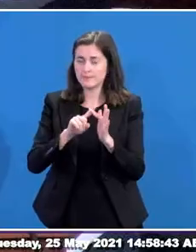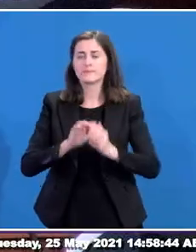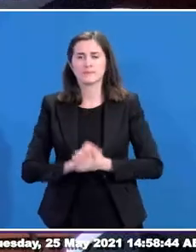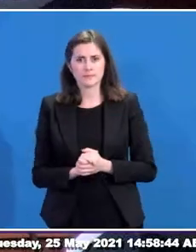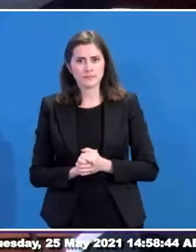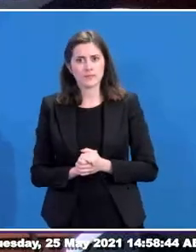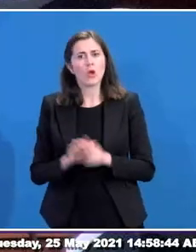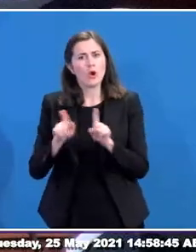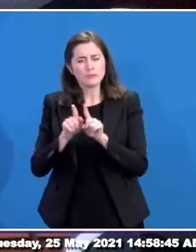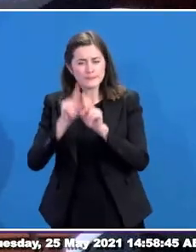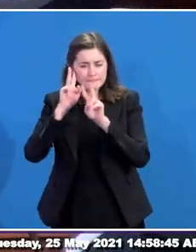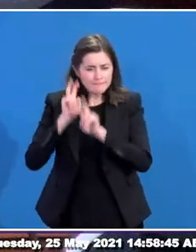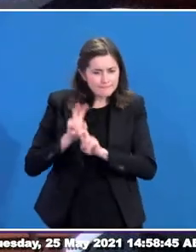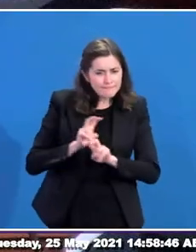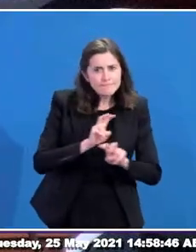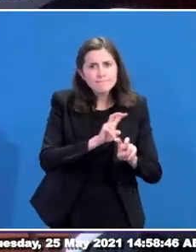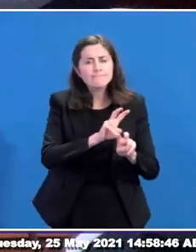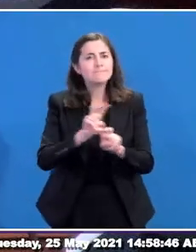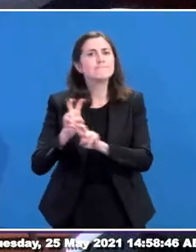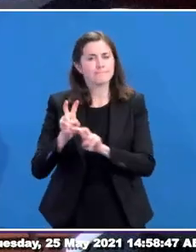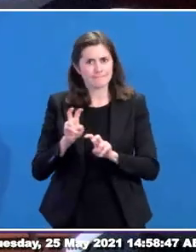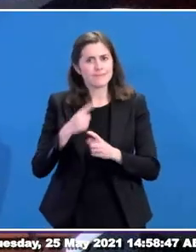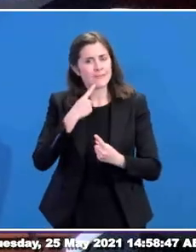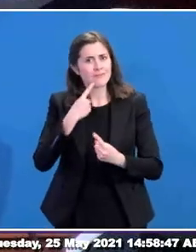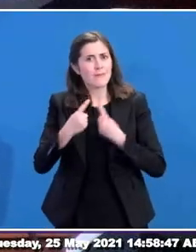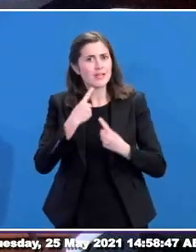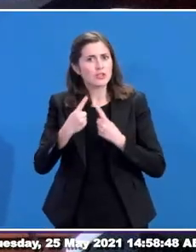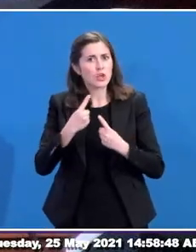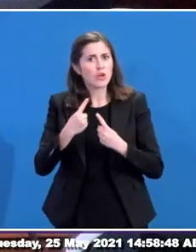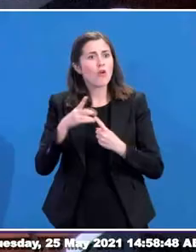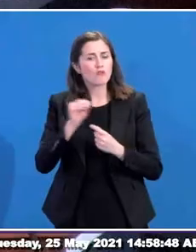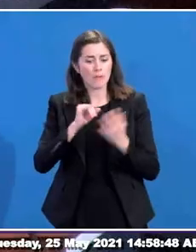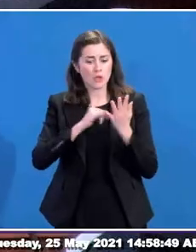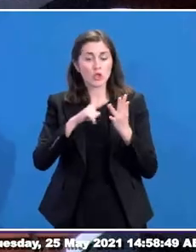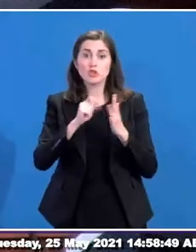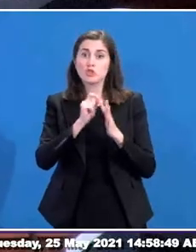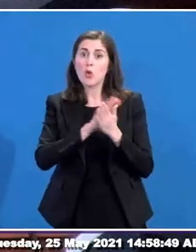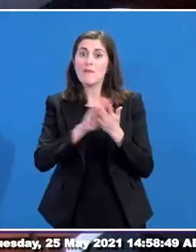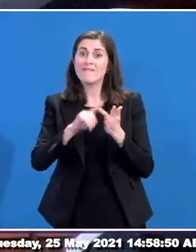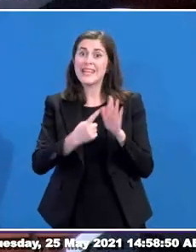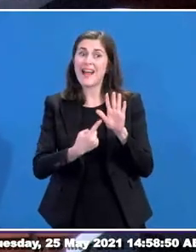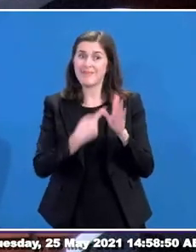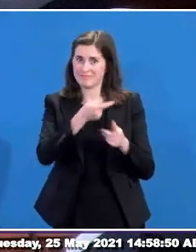information provided by way of a complaint lodged by Sophia, the mother of Carl.